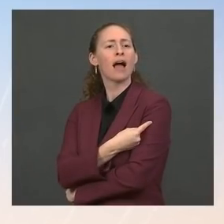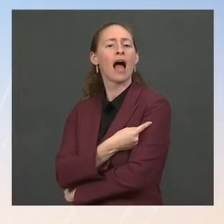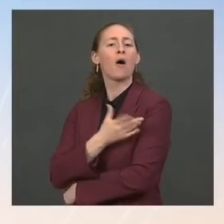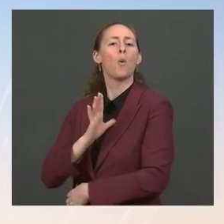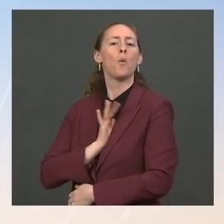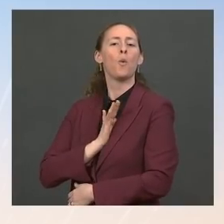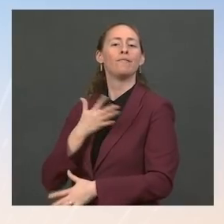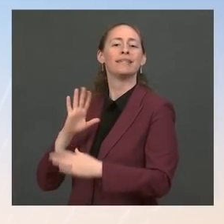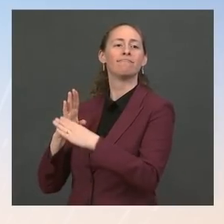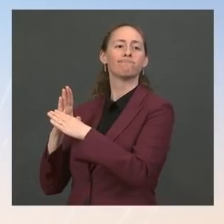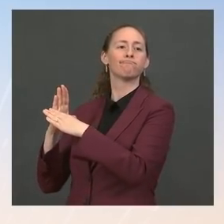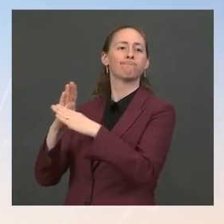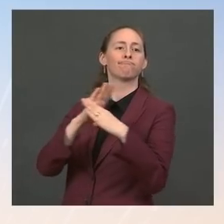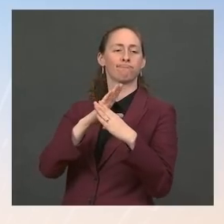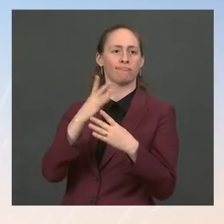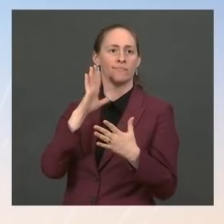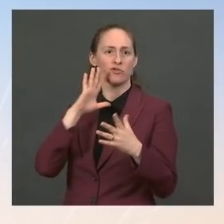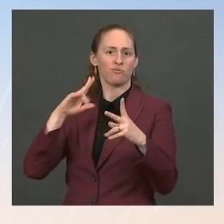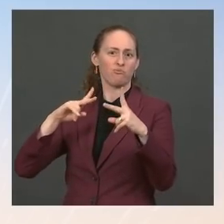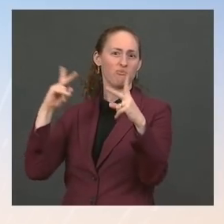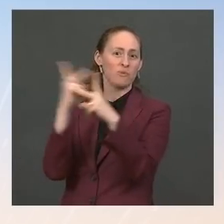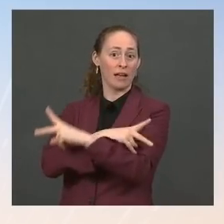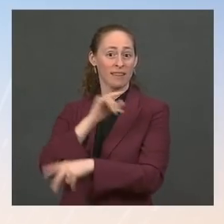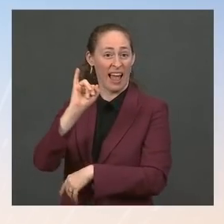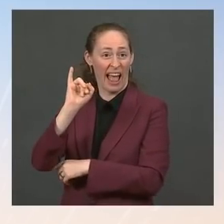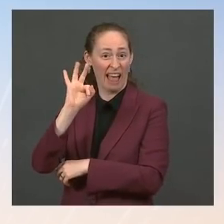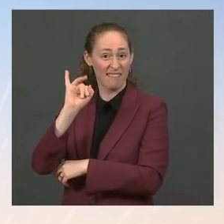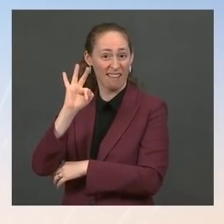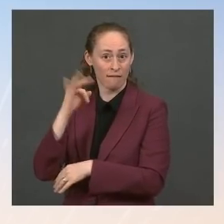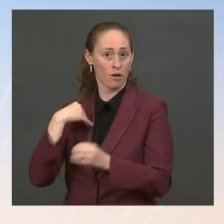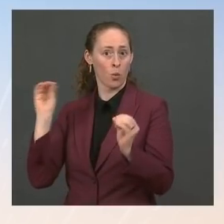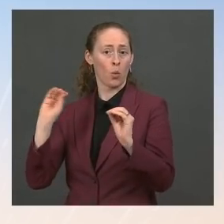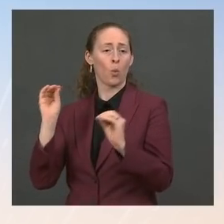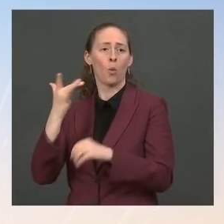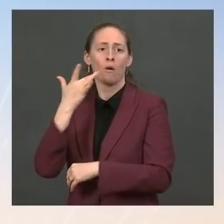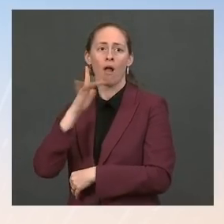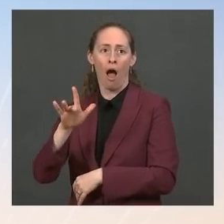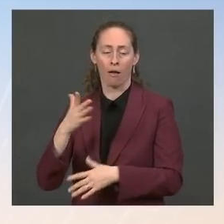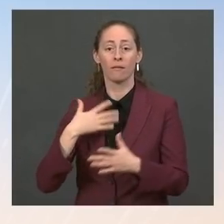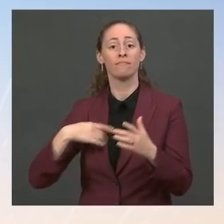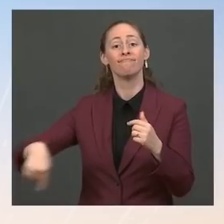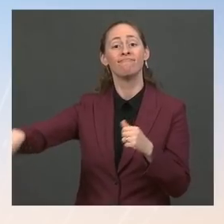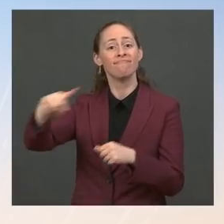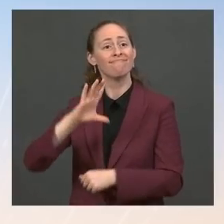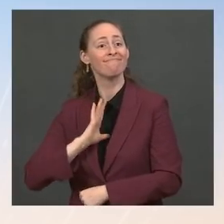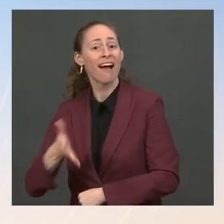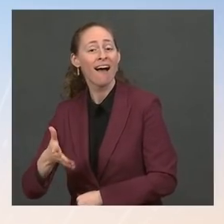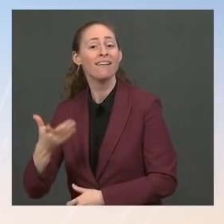and other people in my house safe as well. I also noted in my initial statement